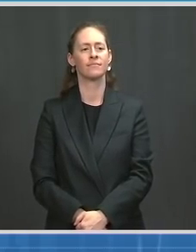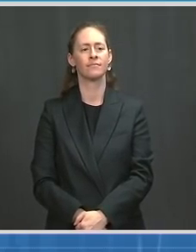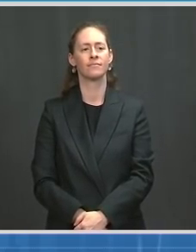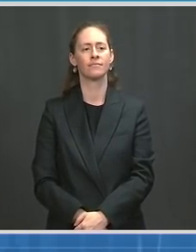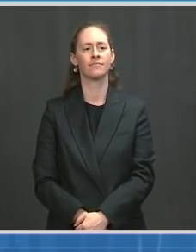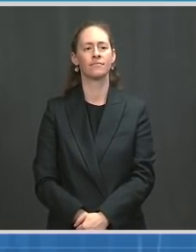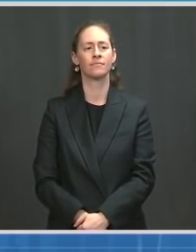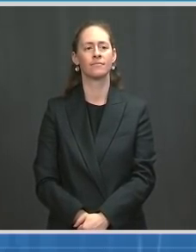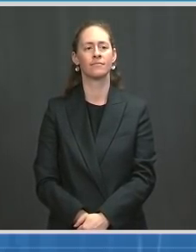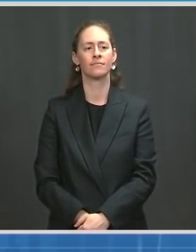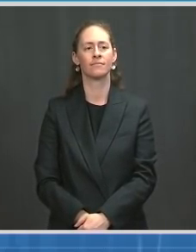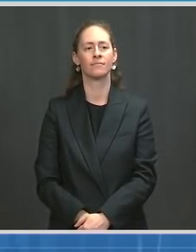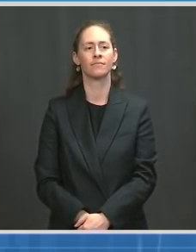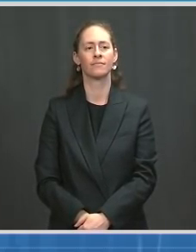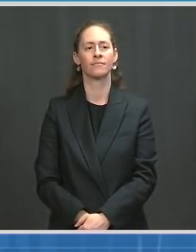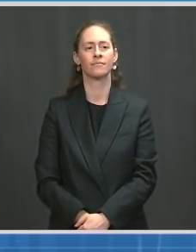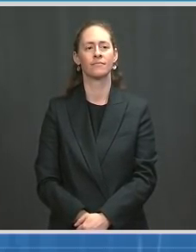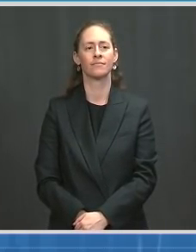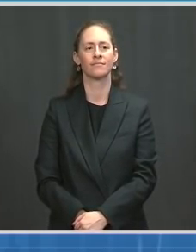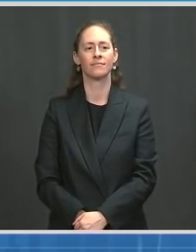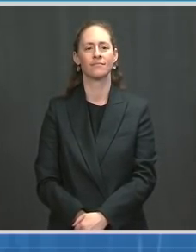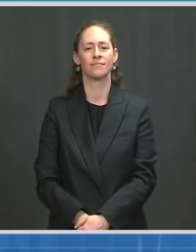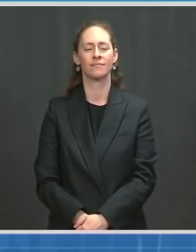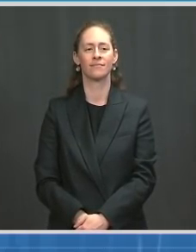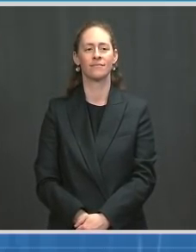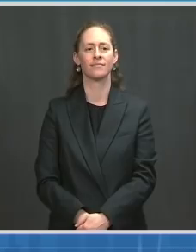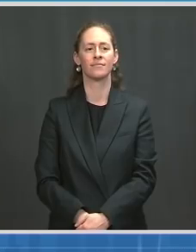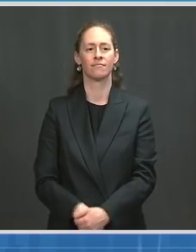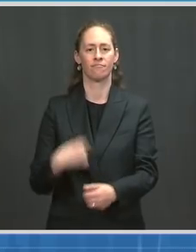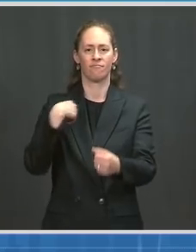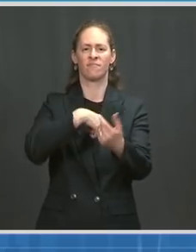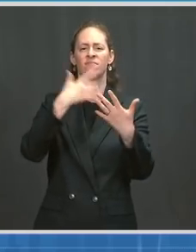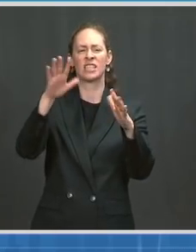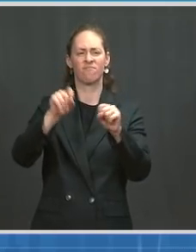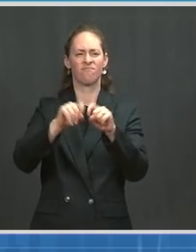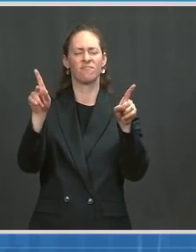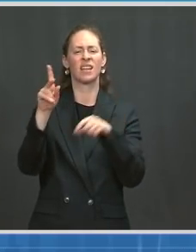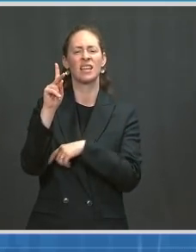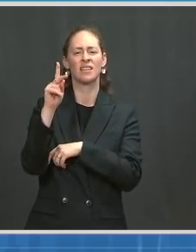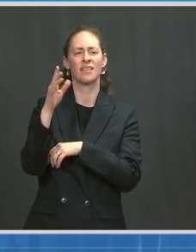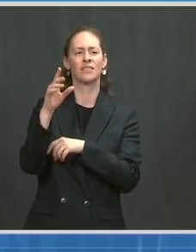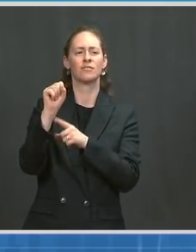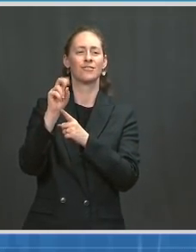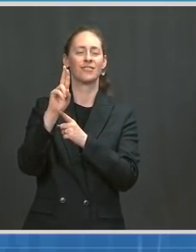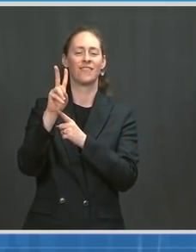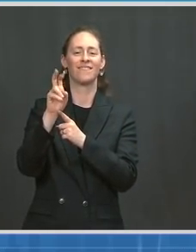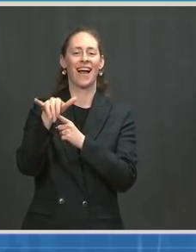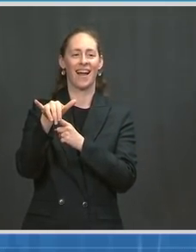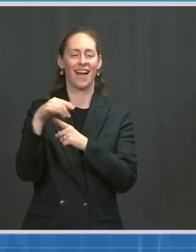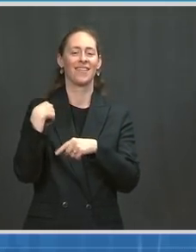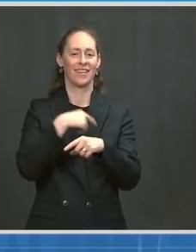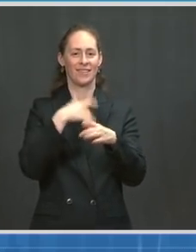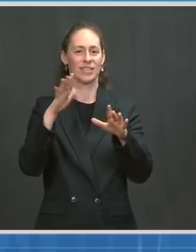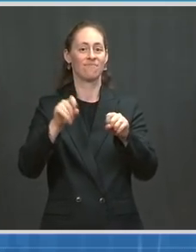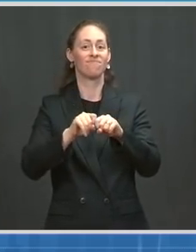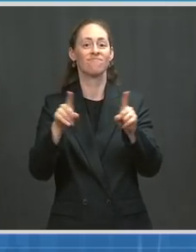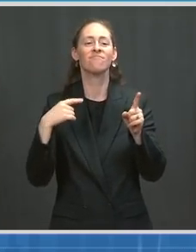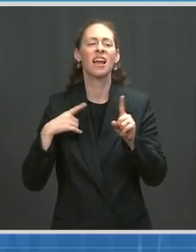but who wanted to get vaccinated as soon as possible. What it found was that more than a third of people in this group said that they have not gotten vaccinated